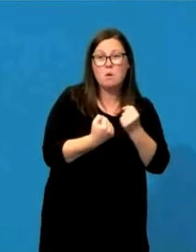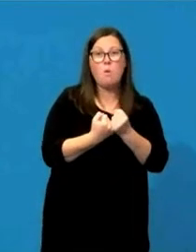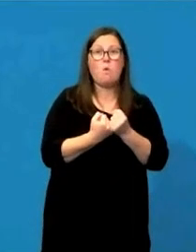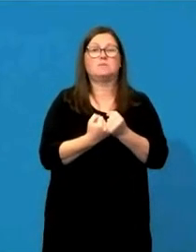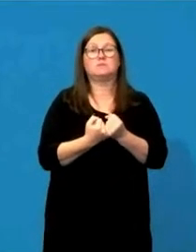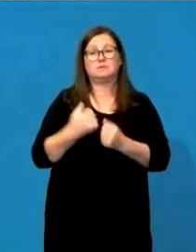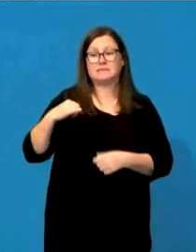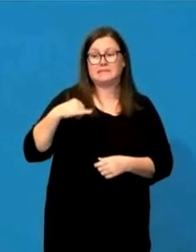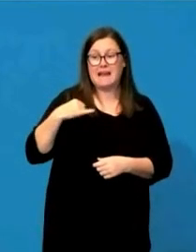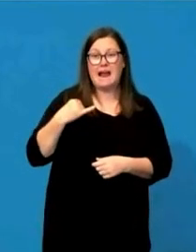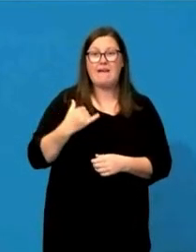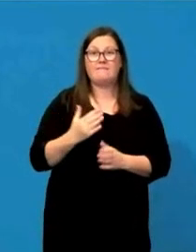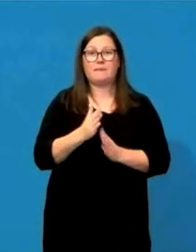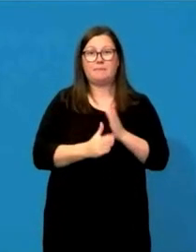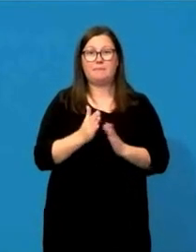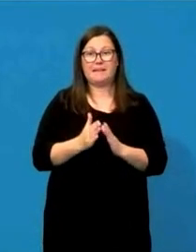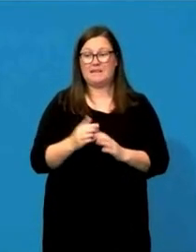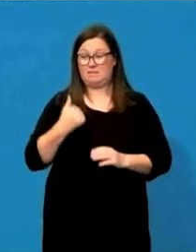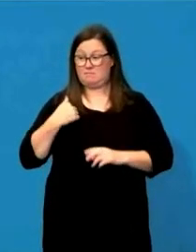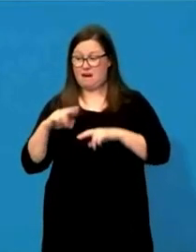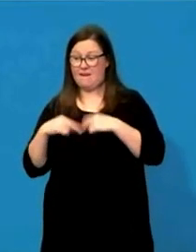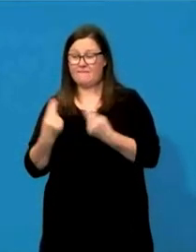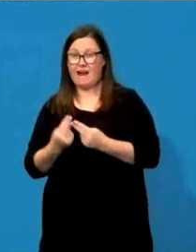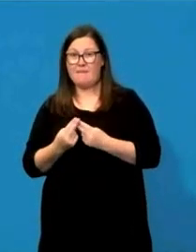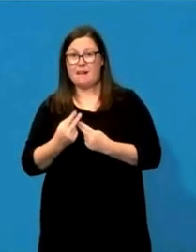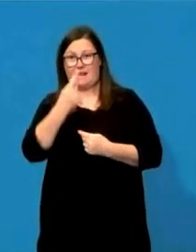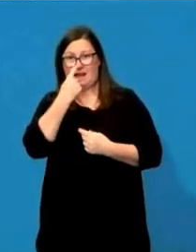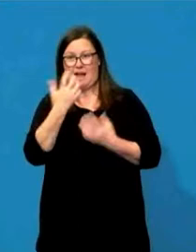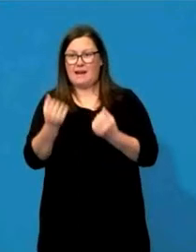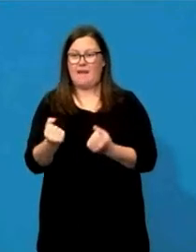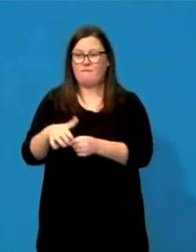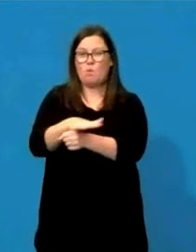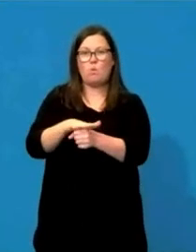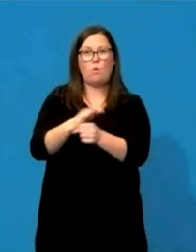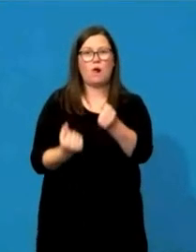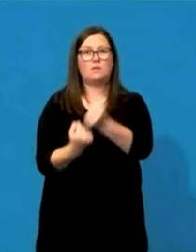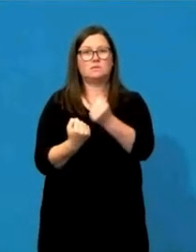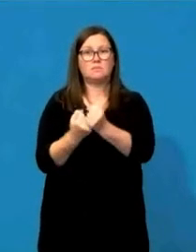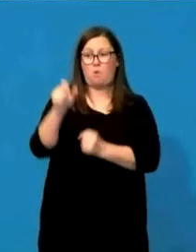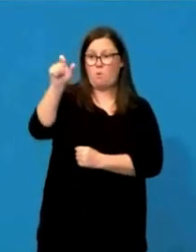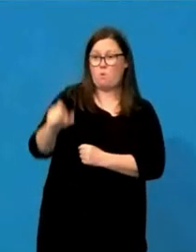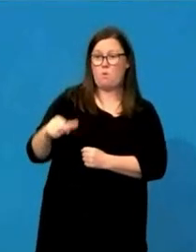So, that was some of the things that I have sort of - could say about disabilities.